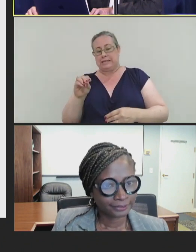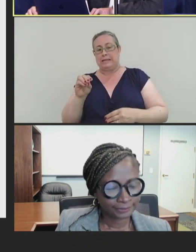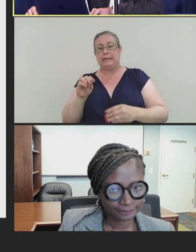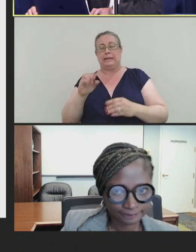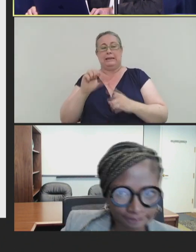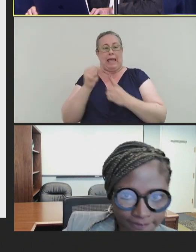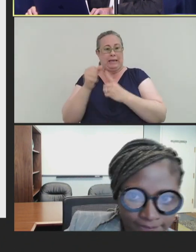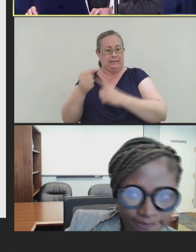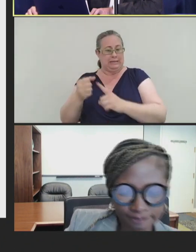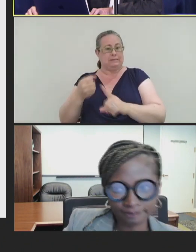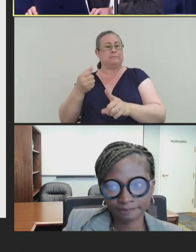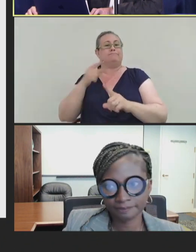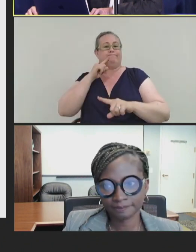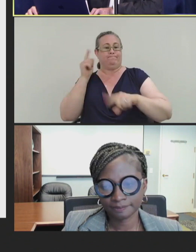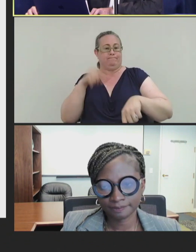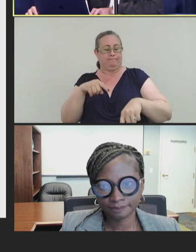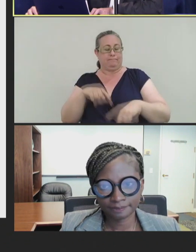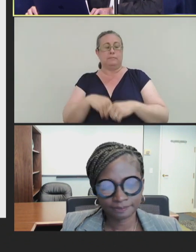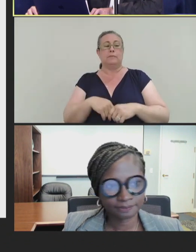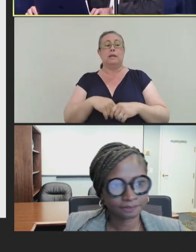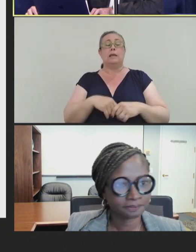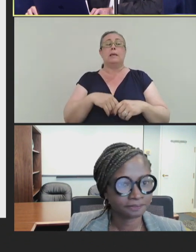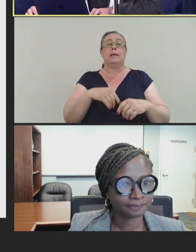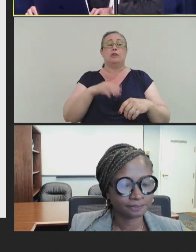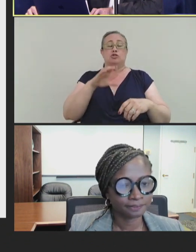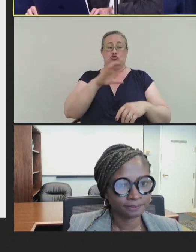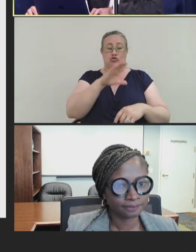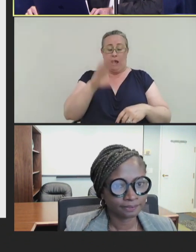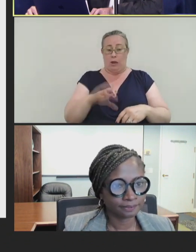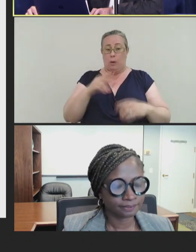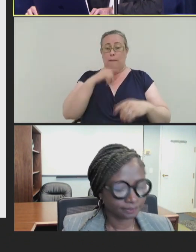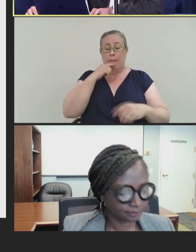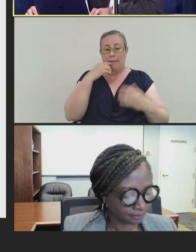of Public Health, the medical community, parents, and others also responded with